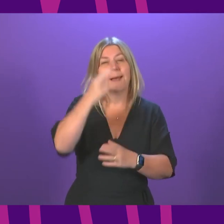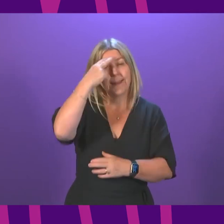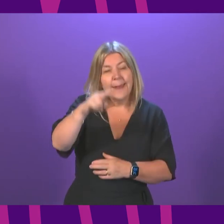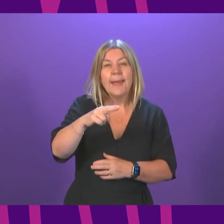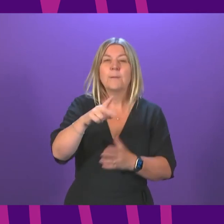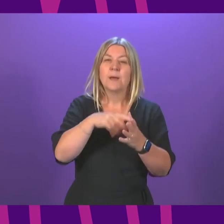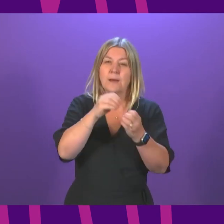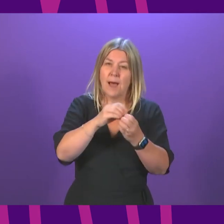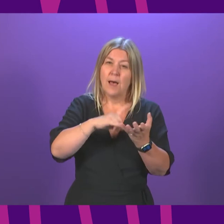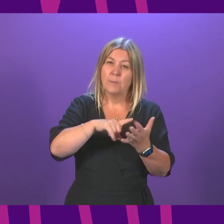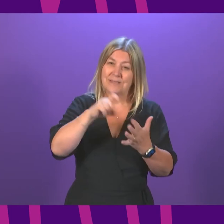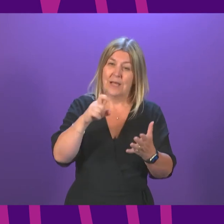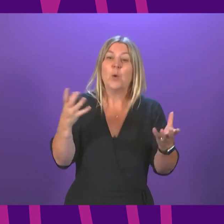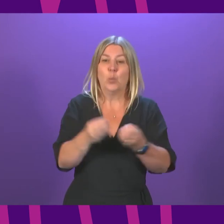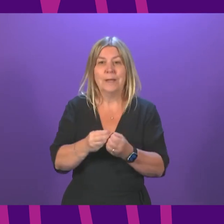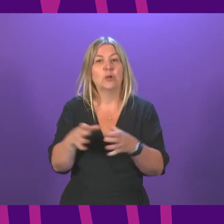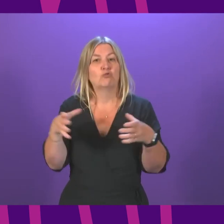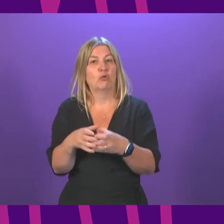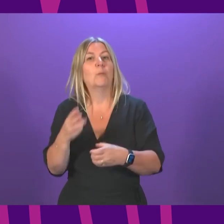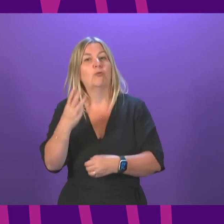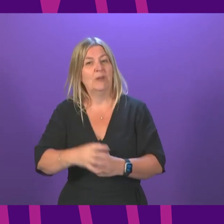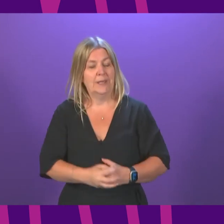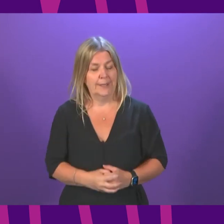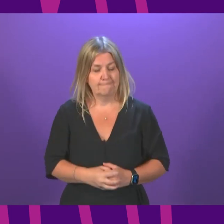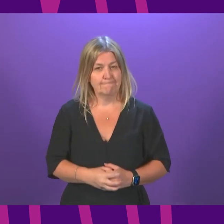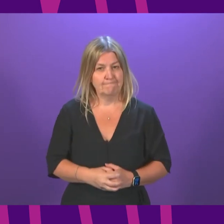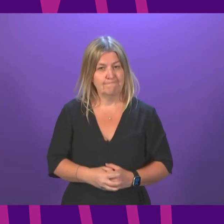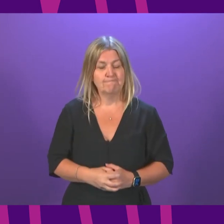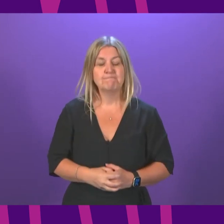with amendment 3.